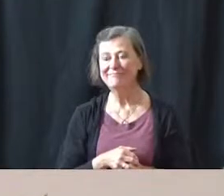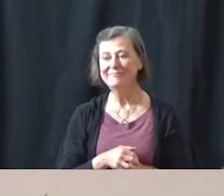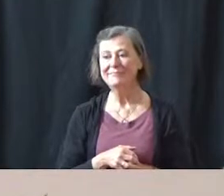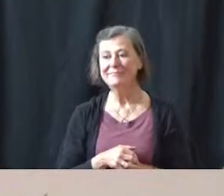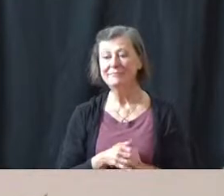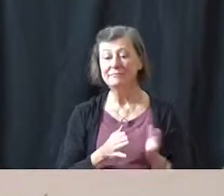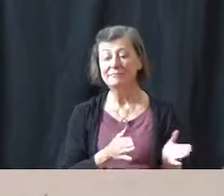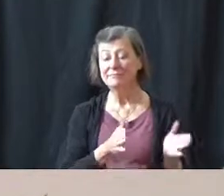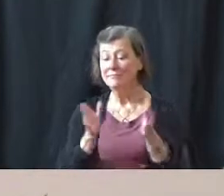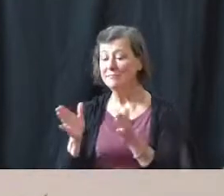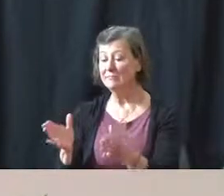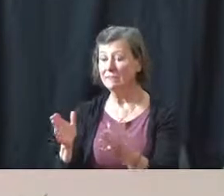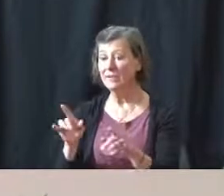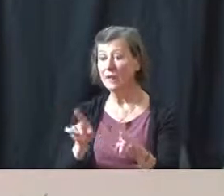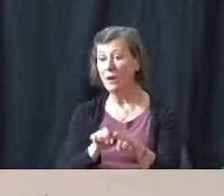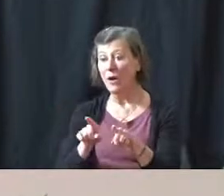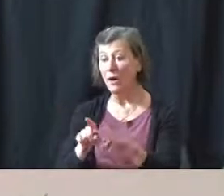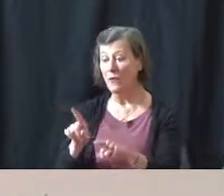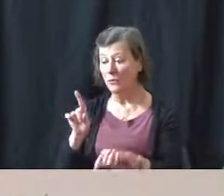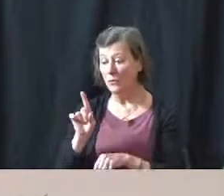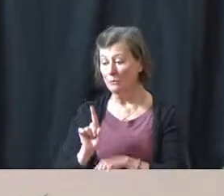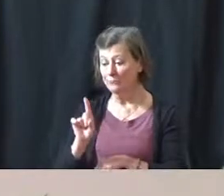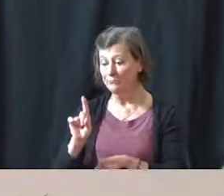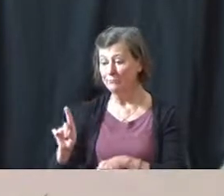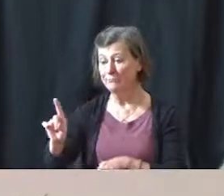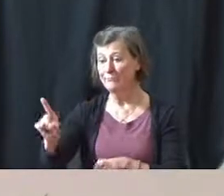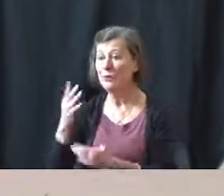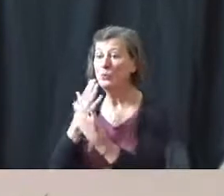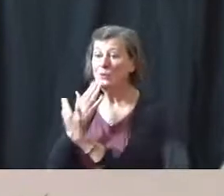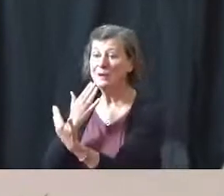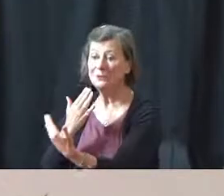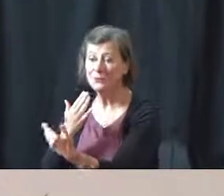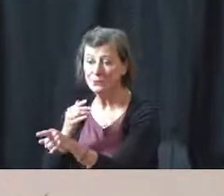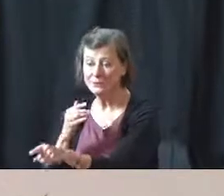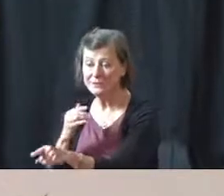We also walk the path of gratitude.